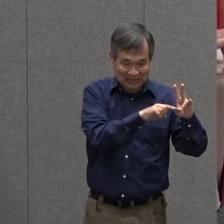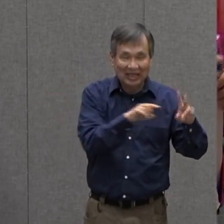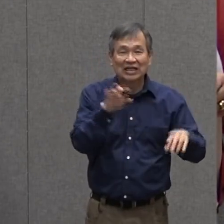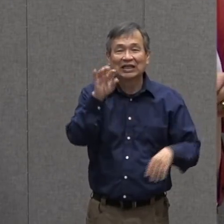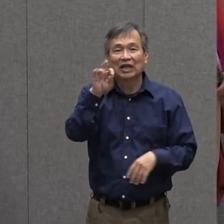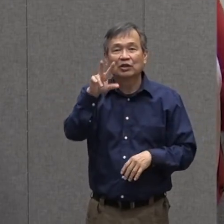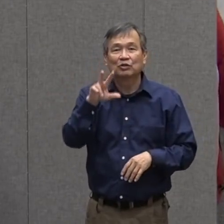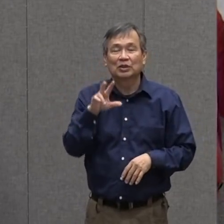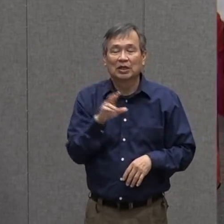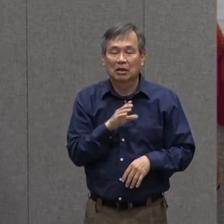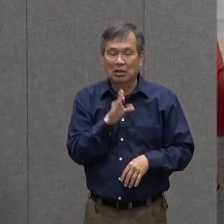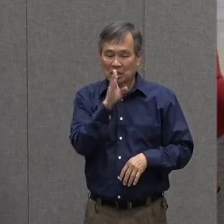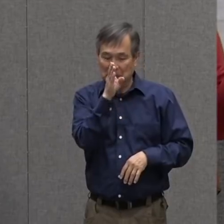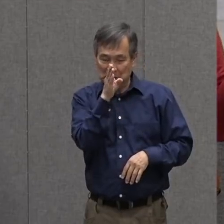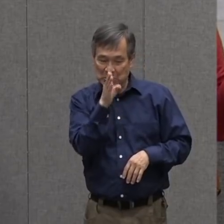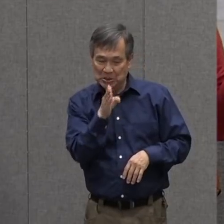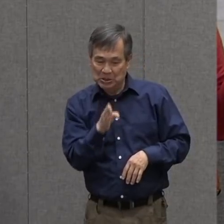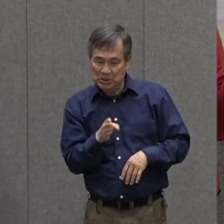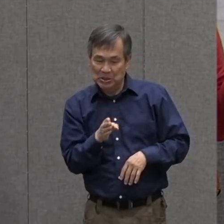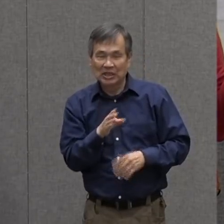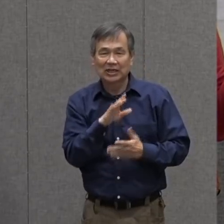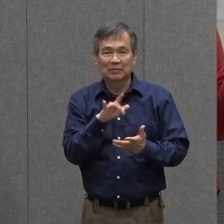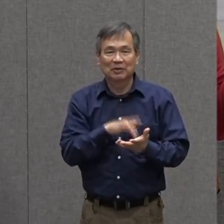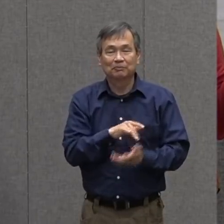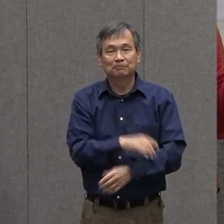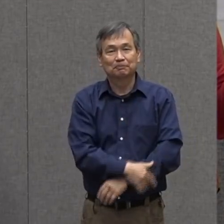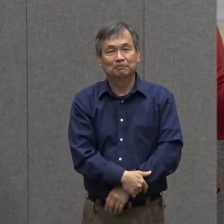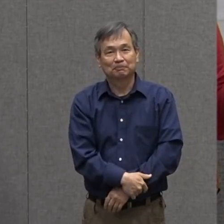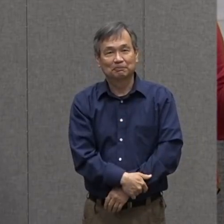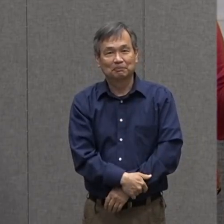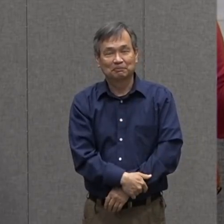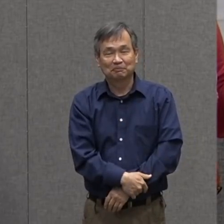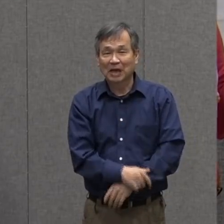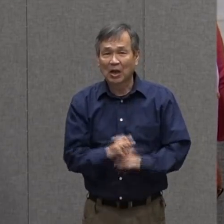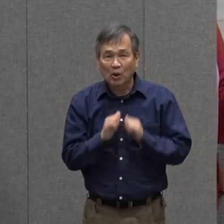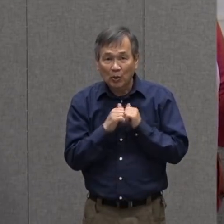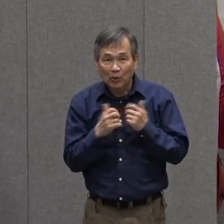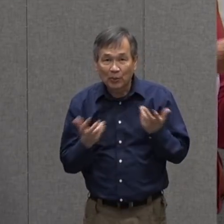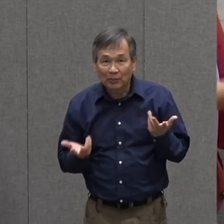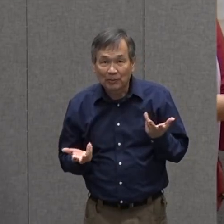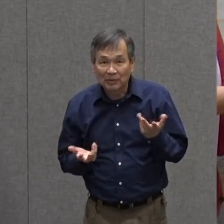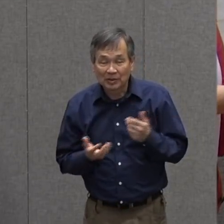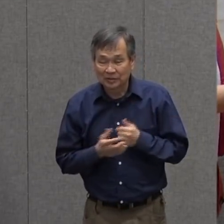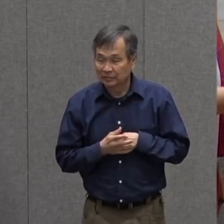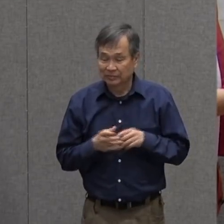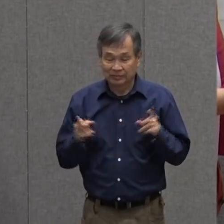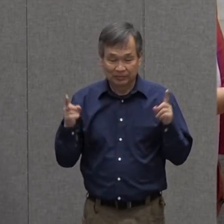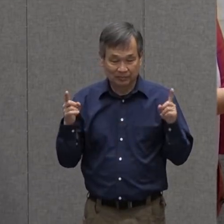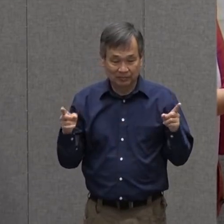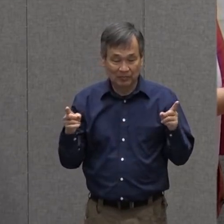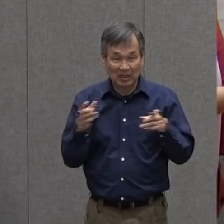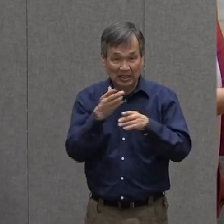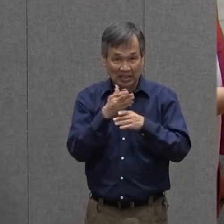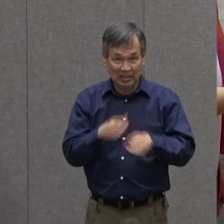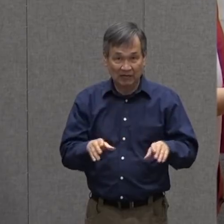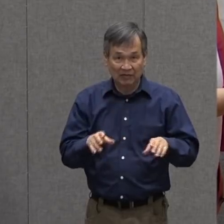How could I find out what's exactly in between? Maybe divide that 92 and half.